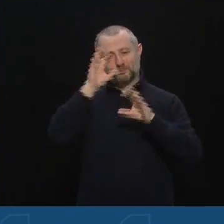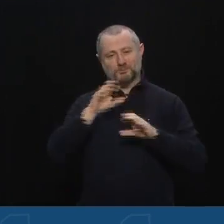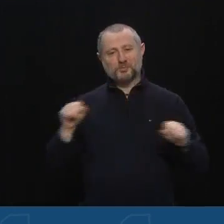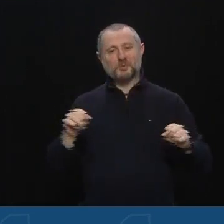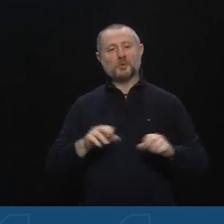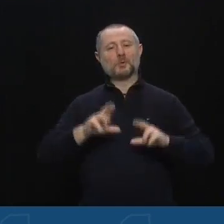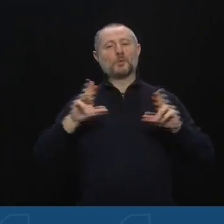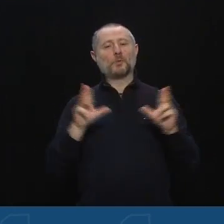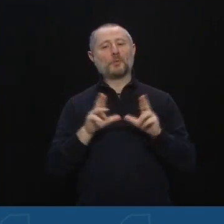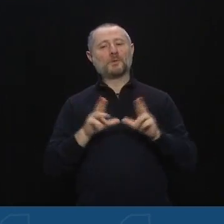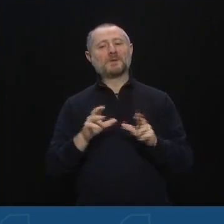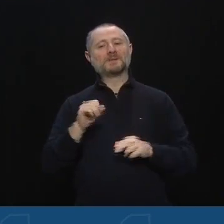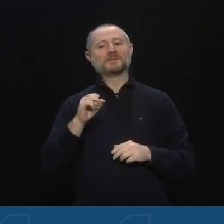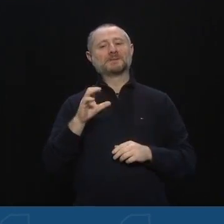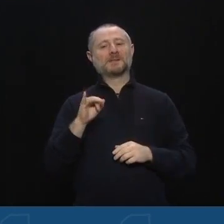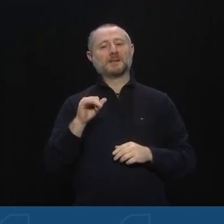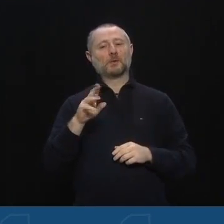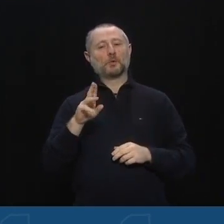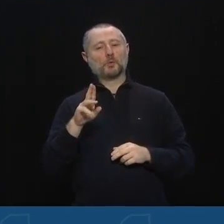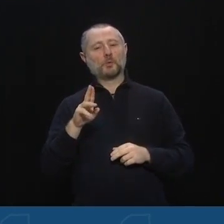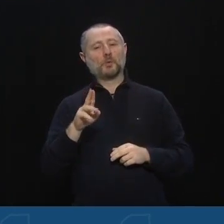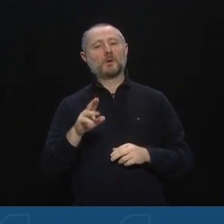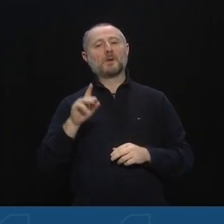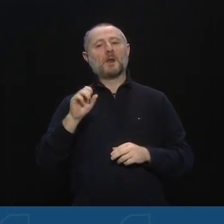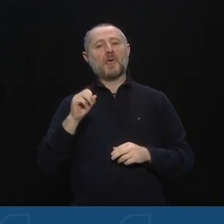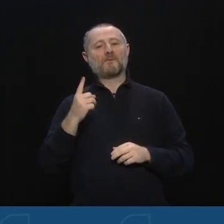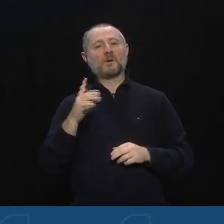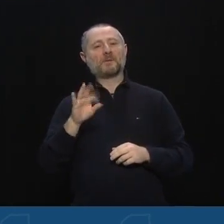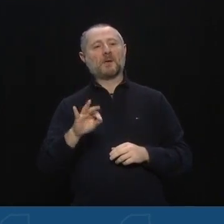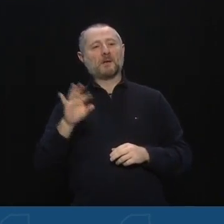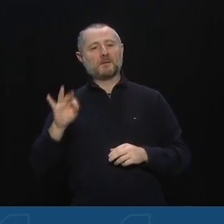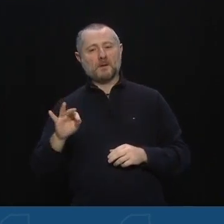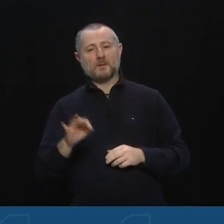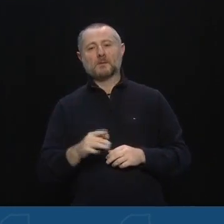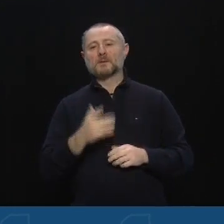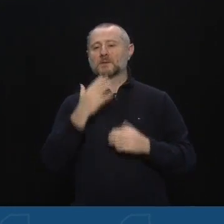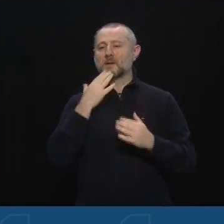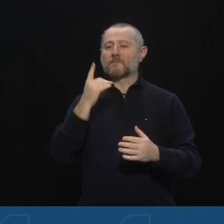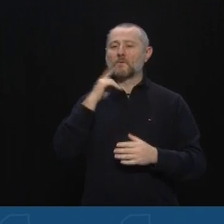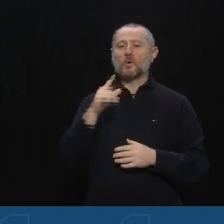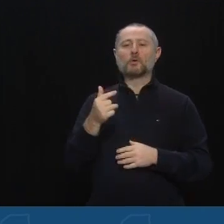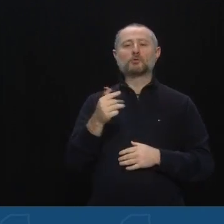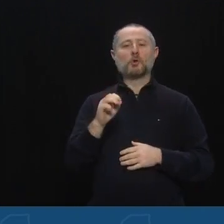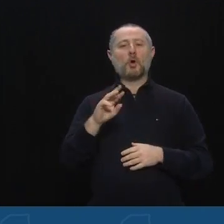ORGANIZATIONS OUT HERE AND THAT WOULD BE GEORGE GRESHAM, THE PRESIDENT OF 1199. THANK YOU, GEORGE.